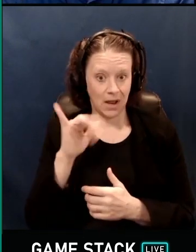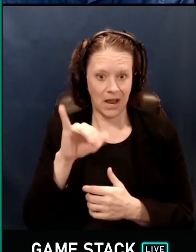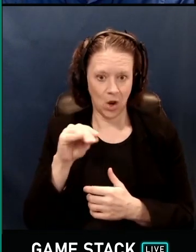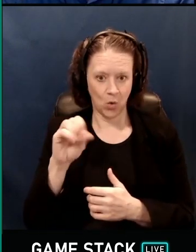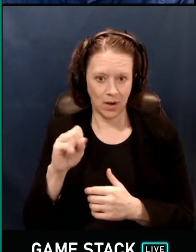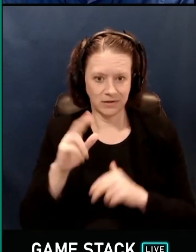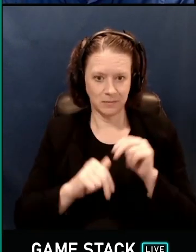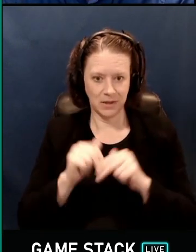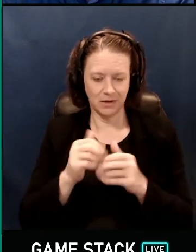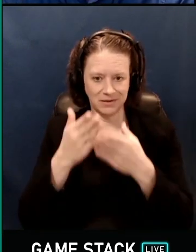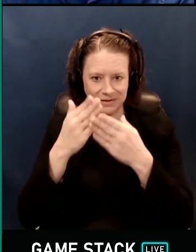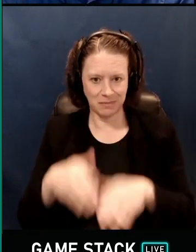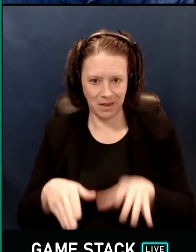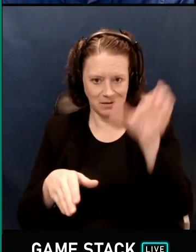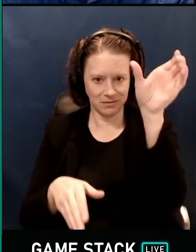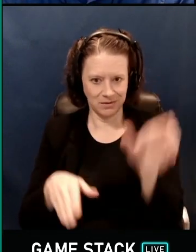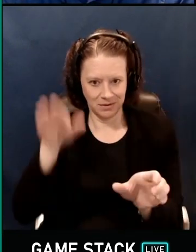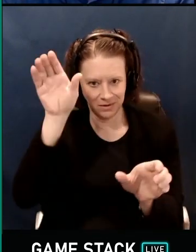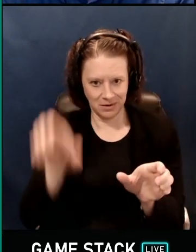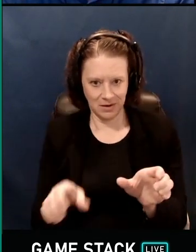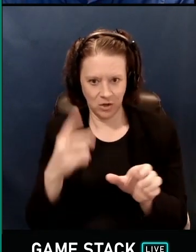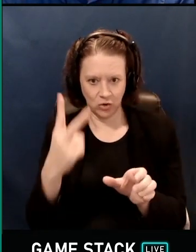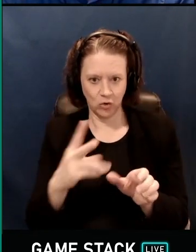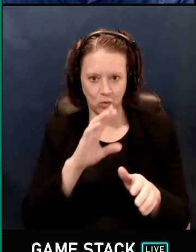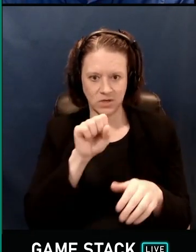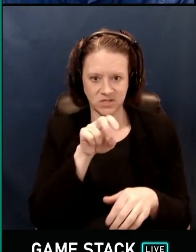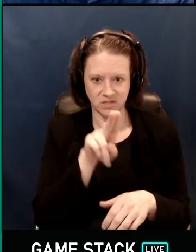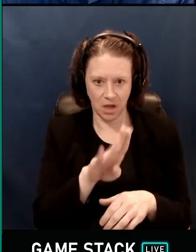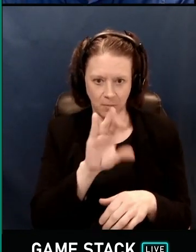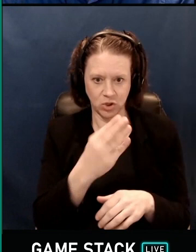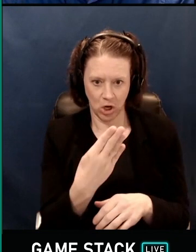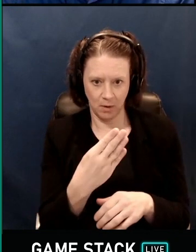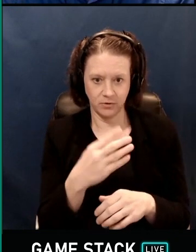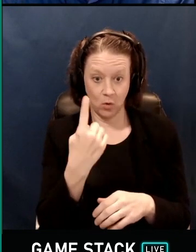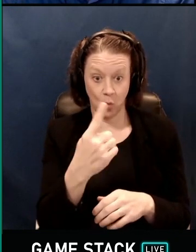One is Unity Editor built by self hosted Agents on